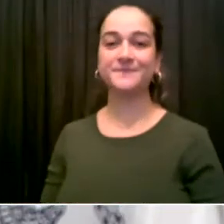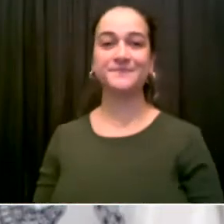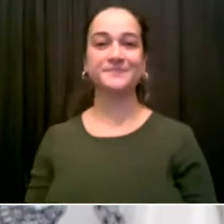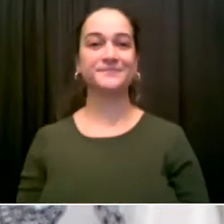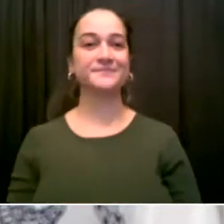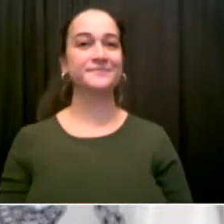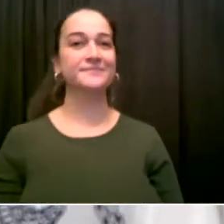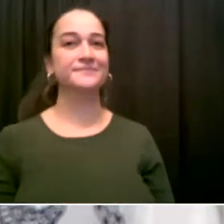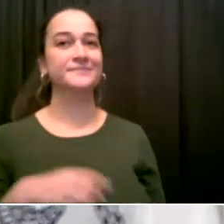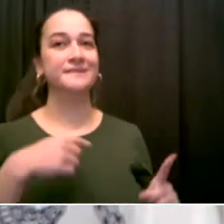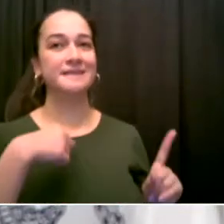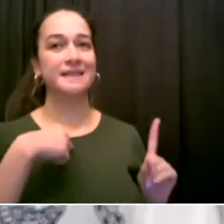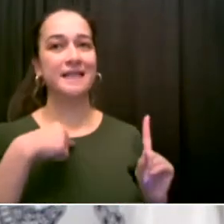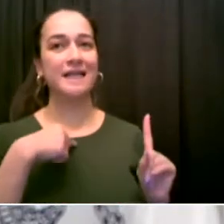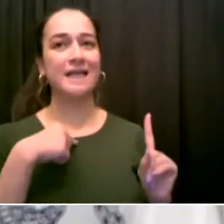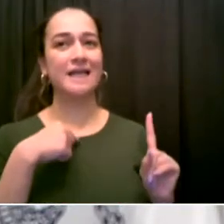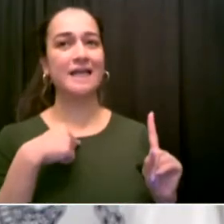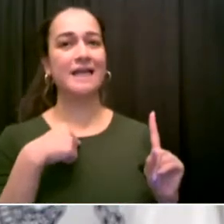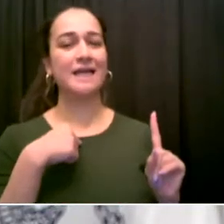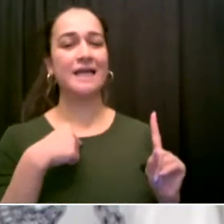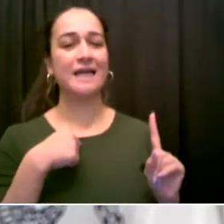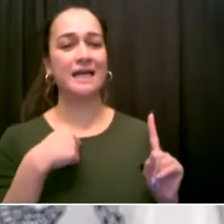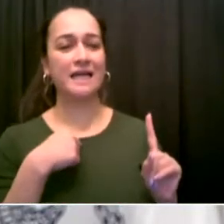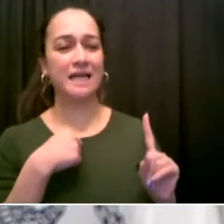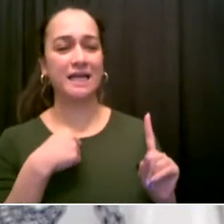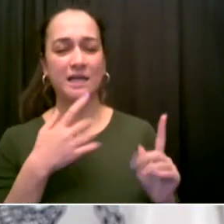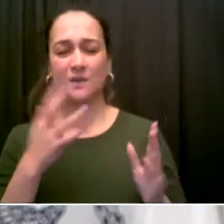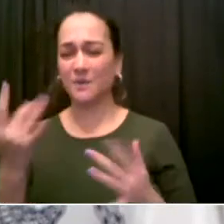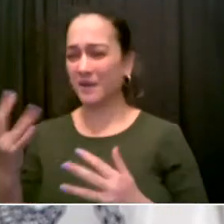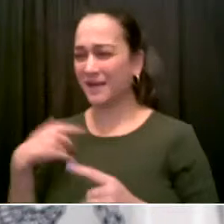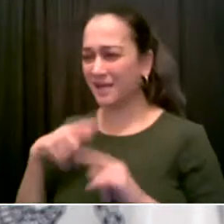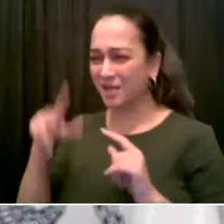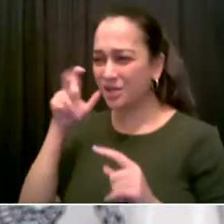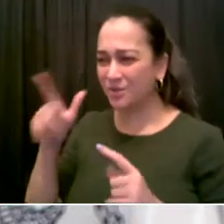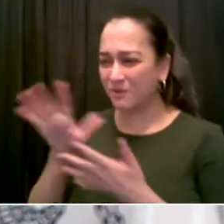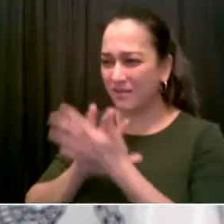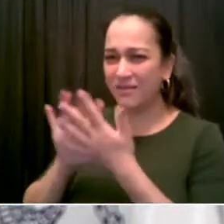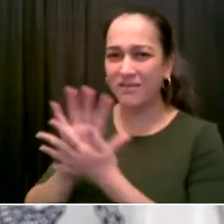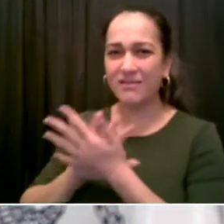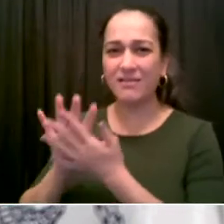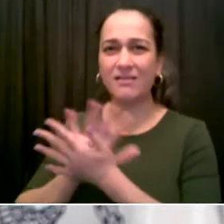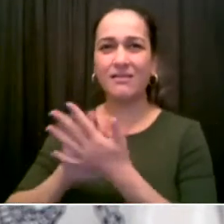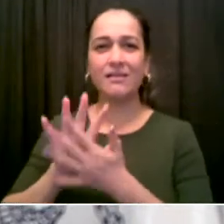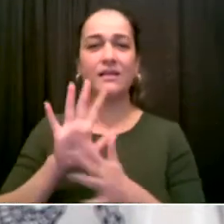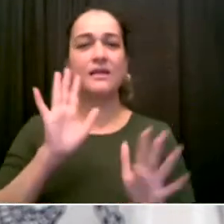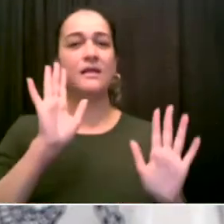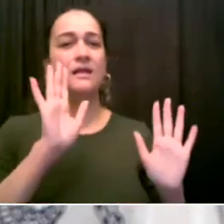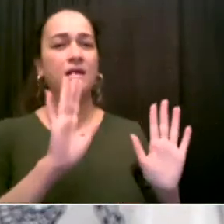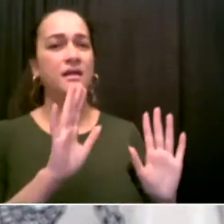I AM GOOD. I AM -- WHAT DID YOU